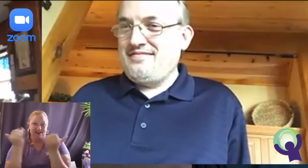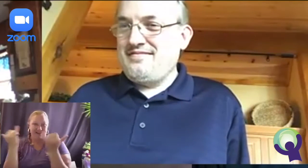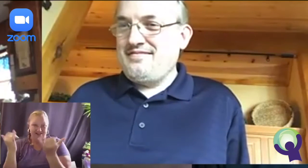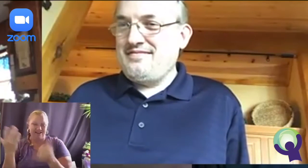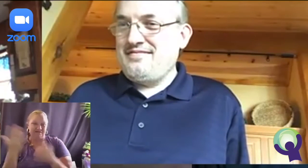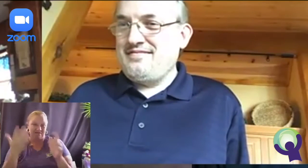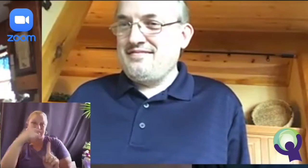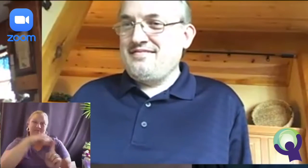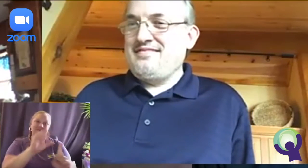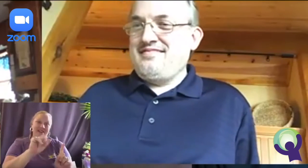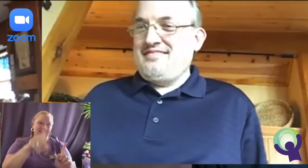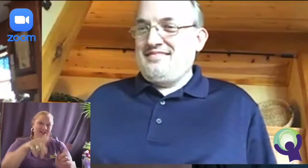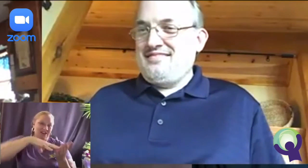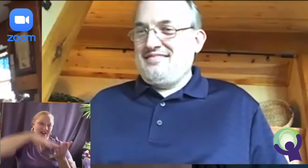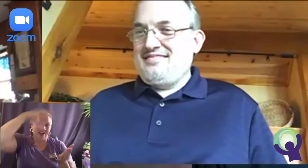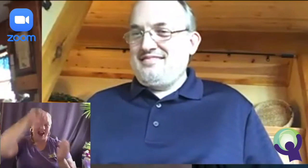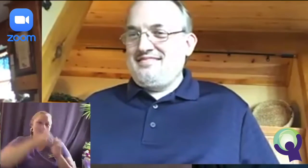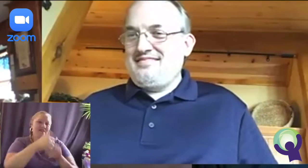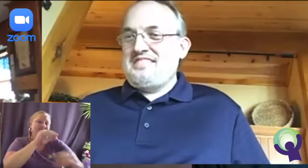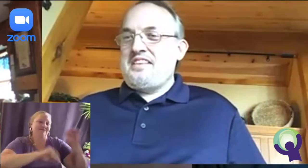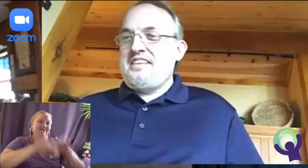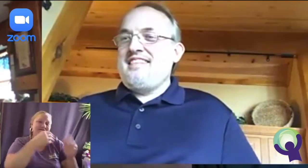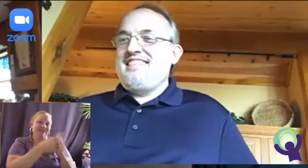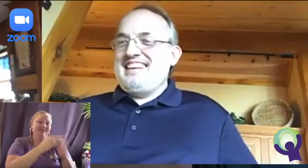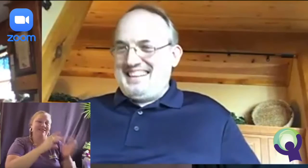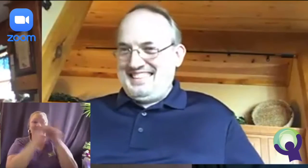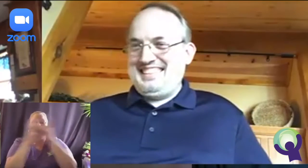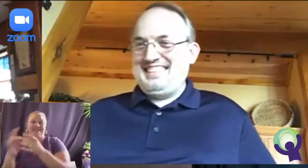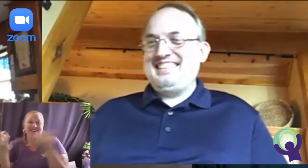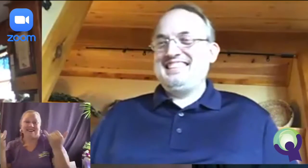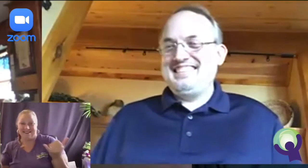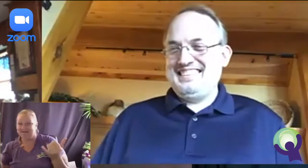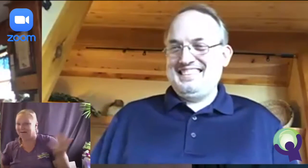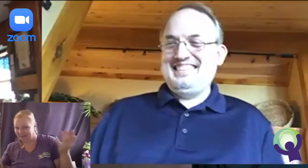so now you're working with a very large budget, but you definitely learned from that first job how